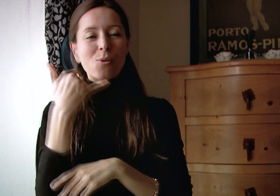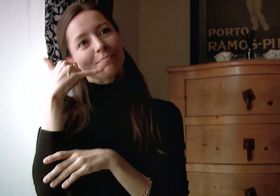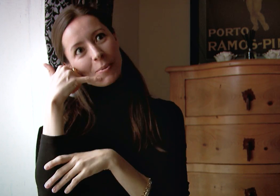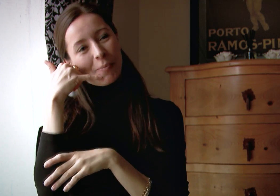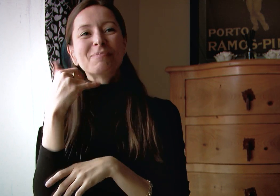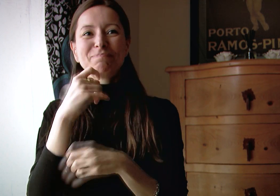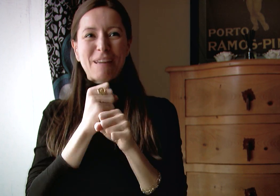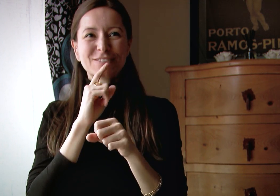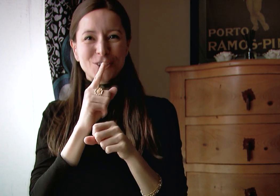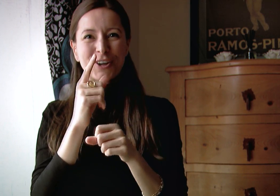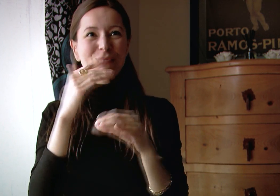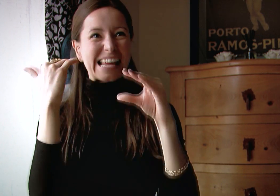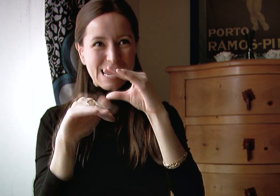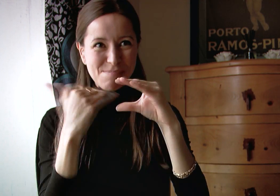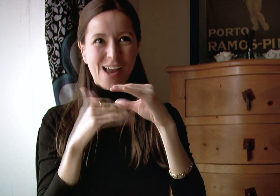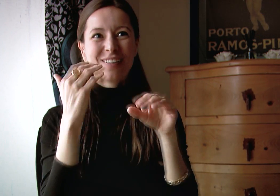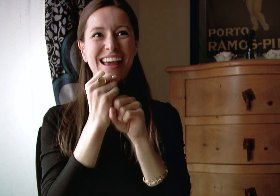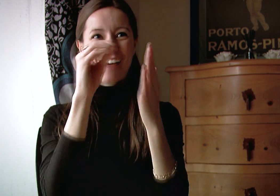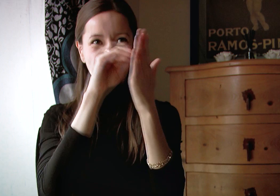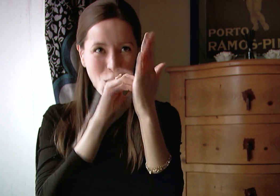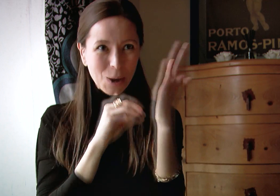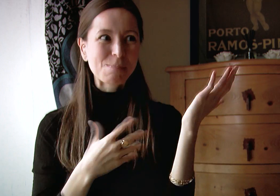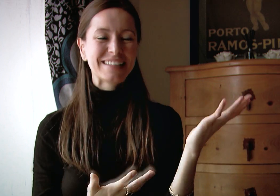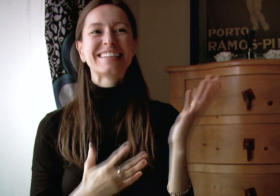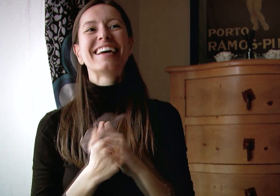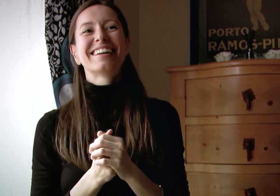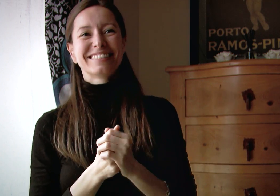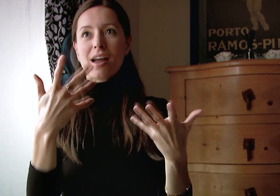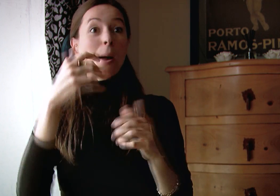This is important: Don't rely on just phone calls. Make sure to email, that way you can have documents.